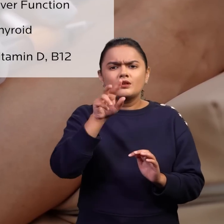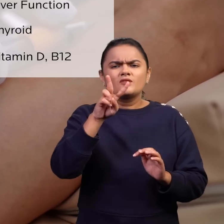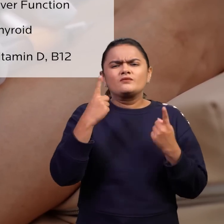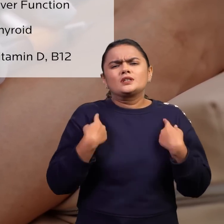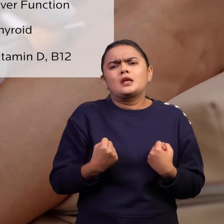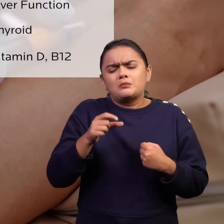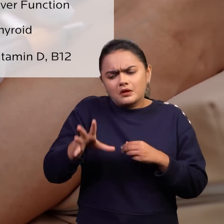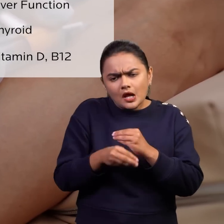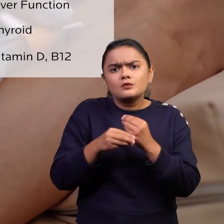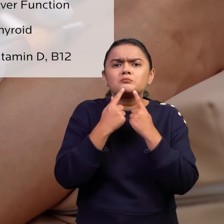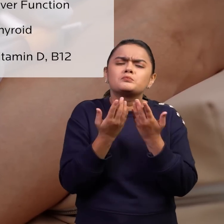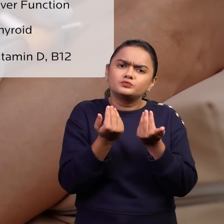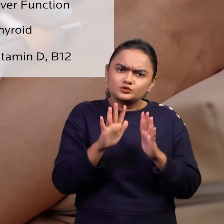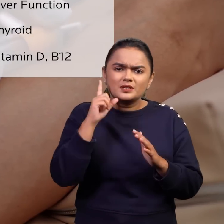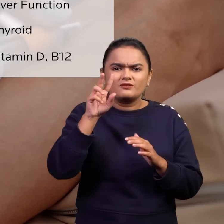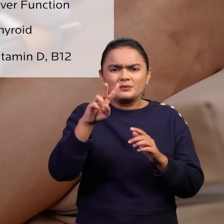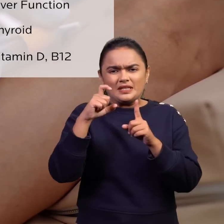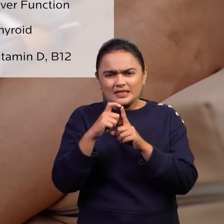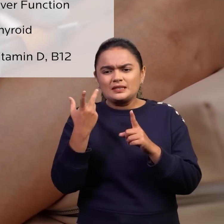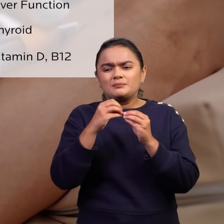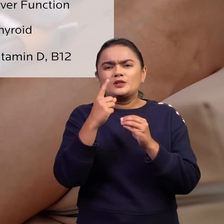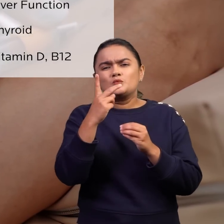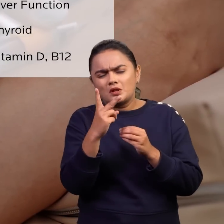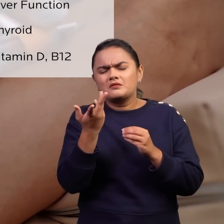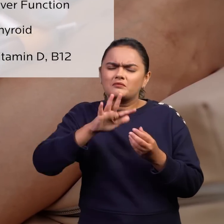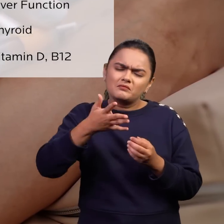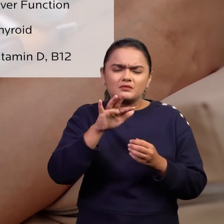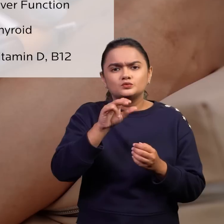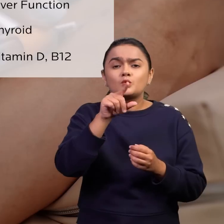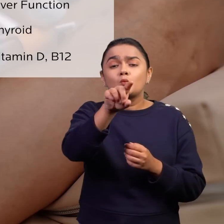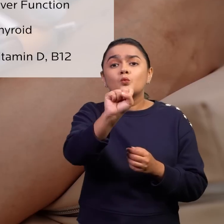You may also be tested for vitamin D and vitamin B12 levels.